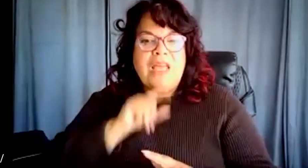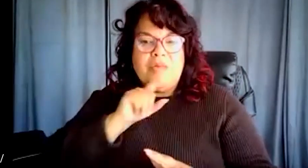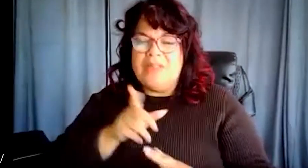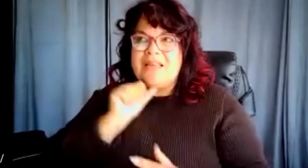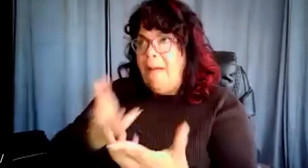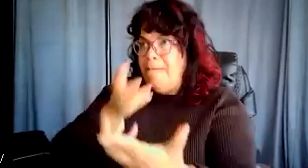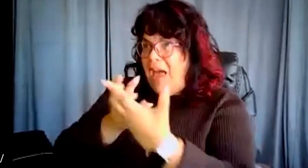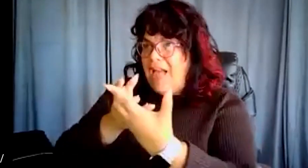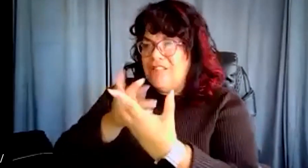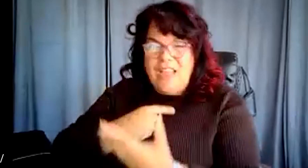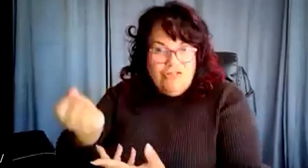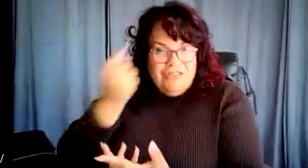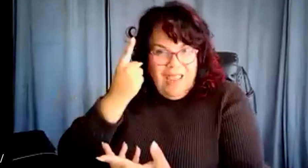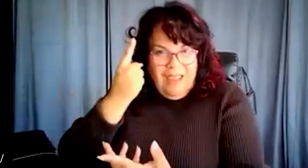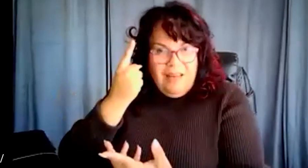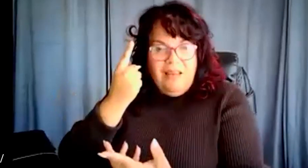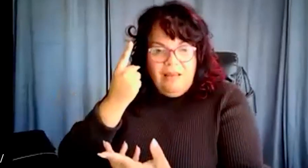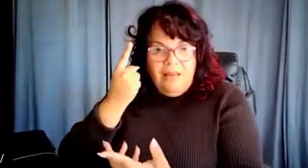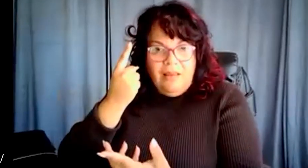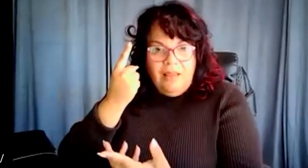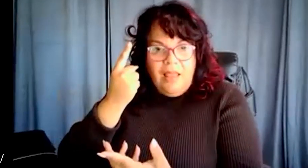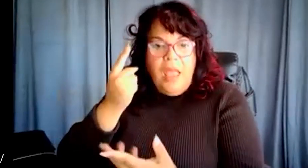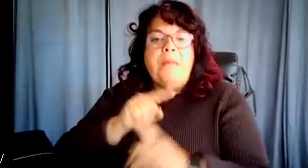that people have in some ways, but perhaps not entirely.